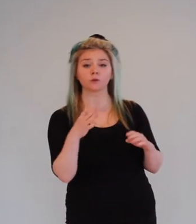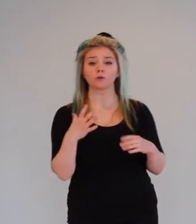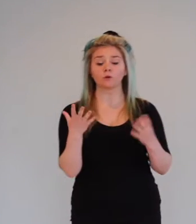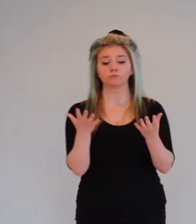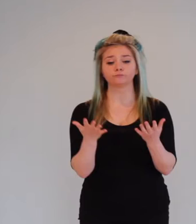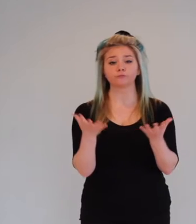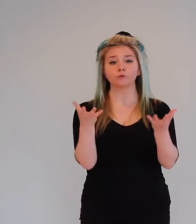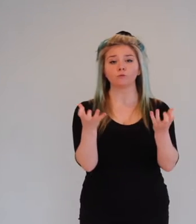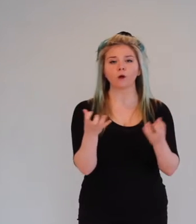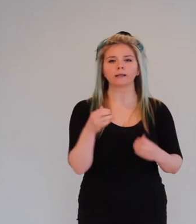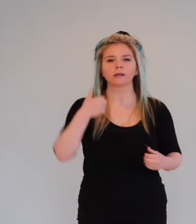nasal passage.